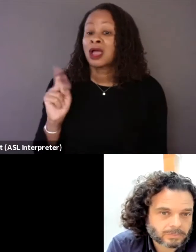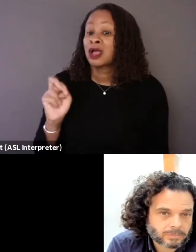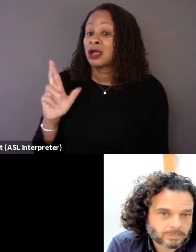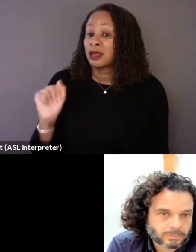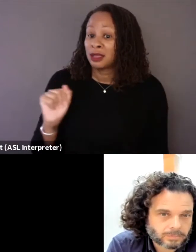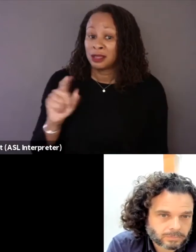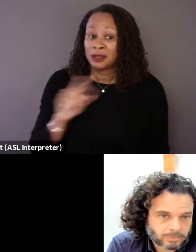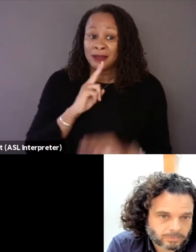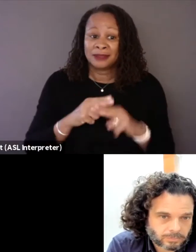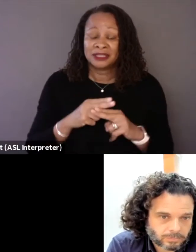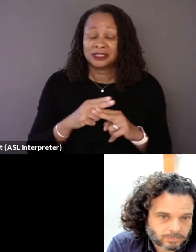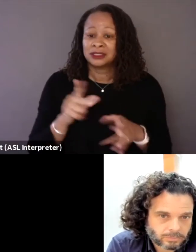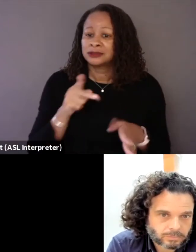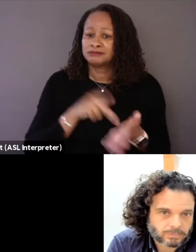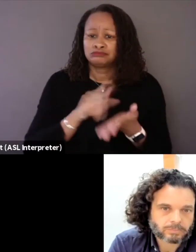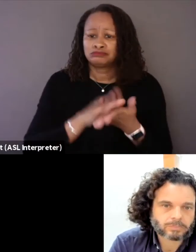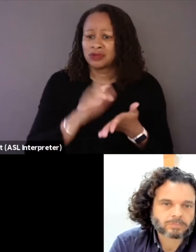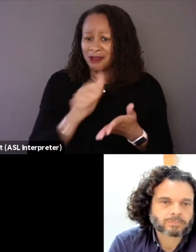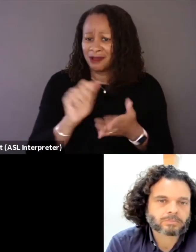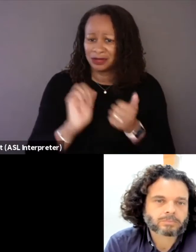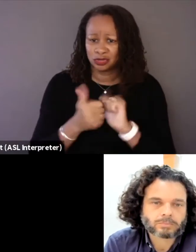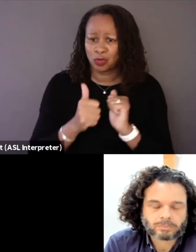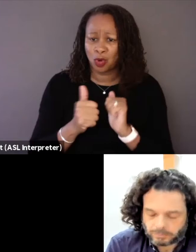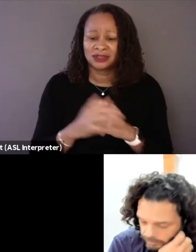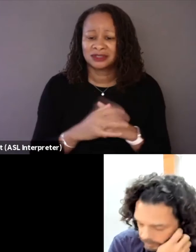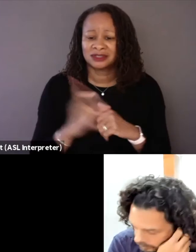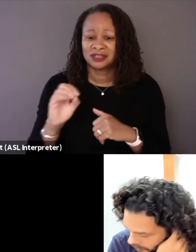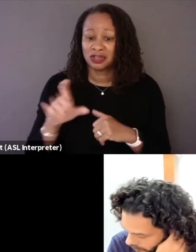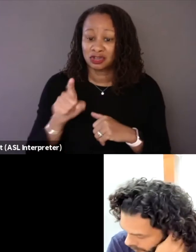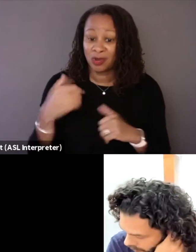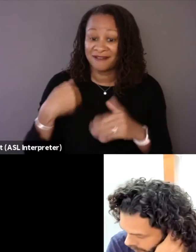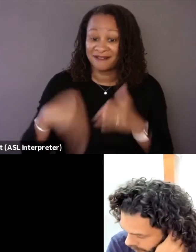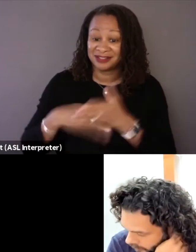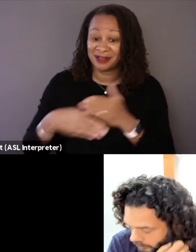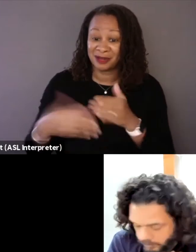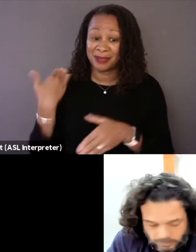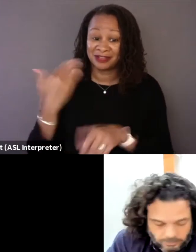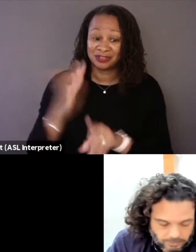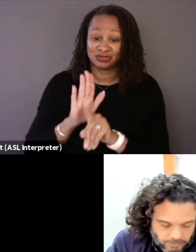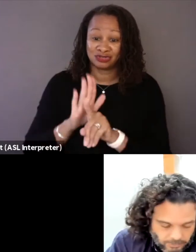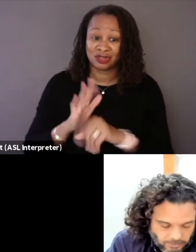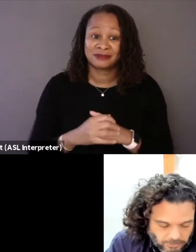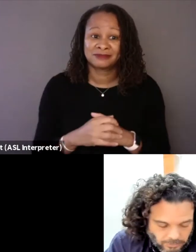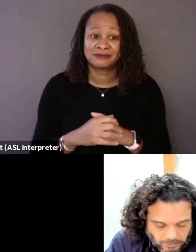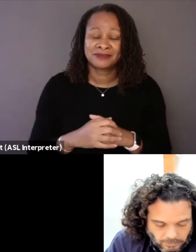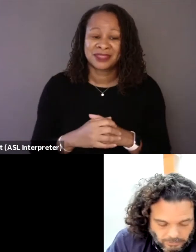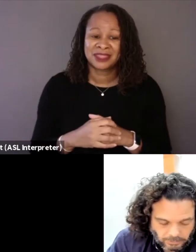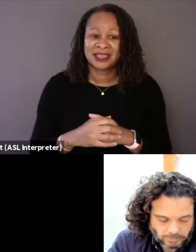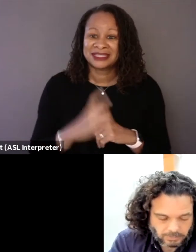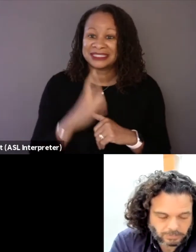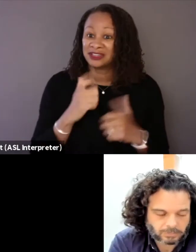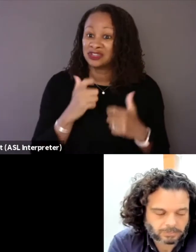purely a sports doc, but you have a soccer past yourself. And I know that you have said that that has been hugely influential on you